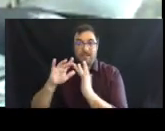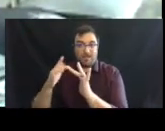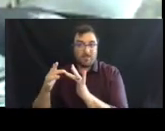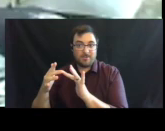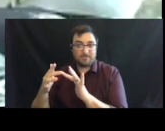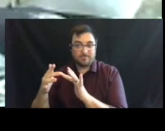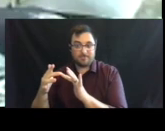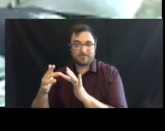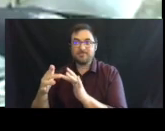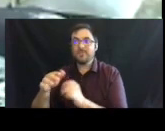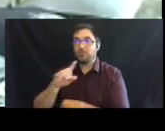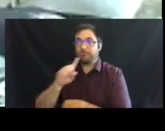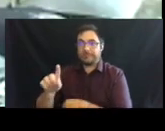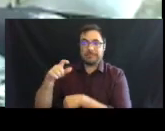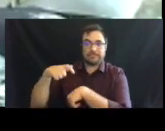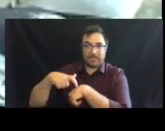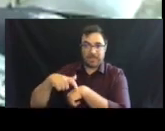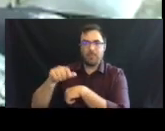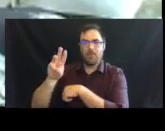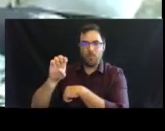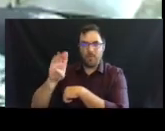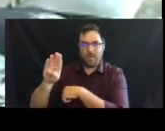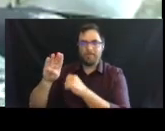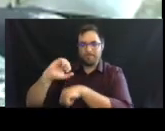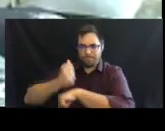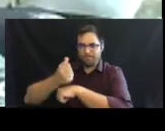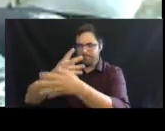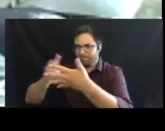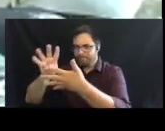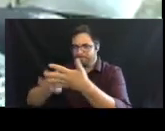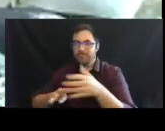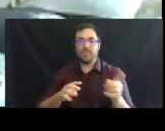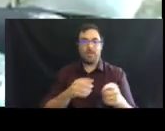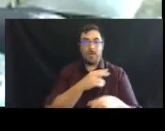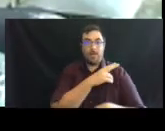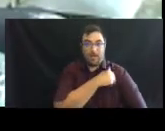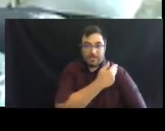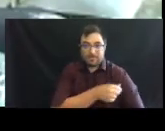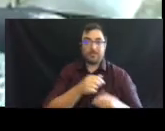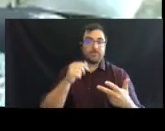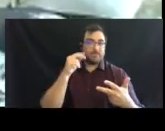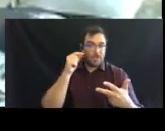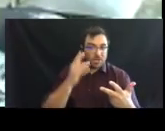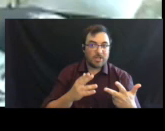real-time web-based data system that every hospital and every audiologist who sees infants